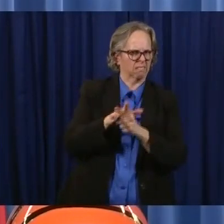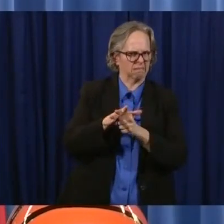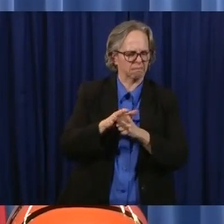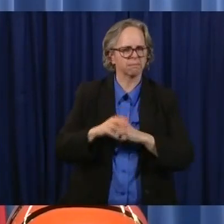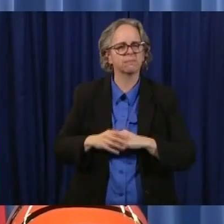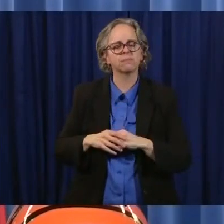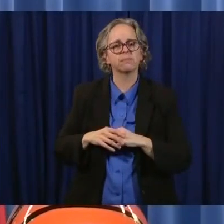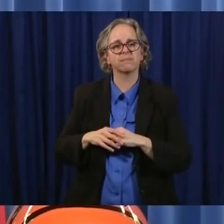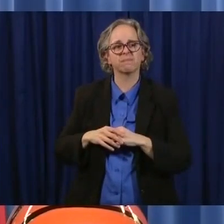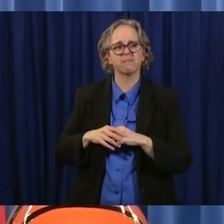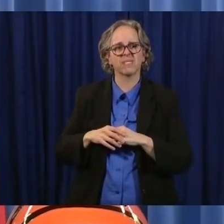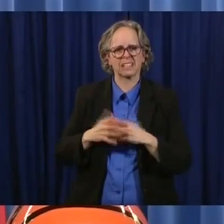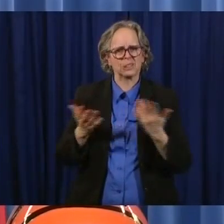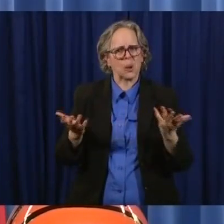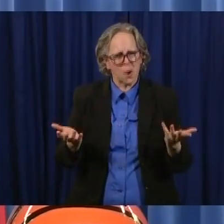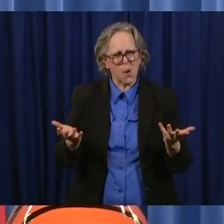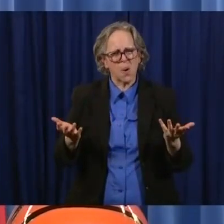OF RESPIRATORY DISEASE THAT YOU